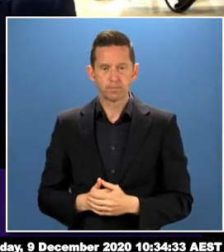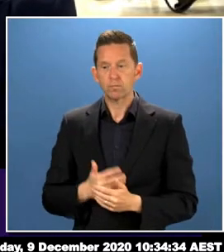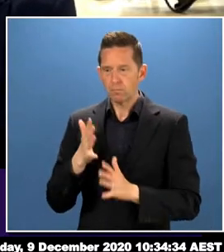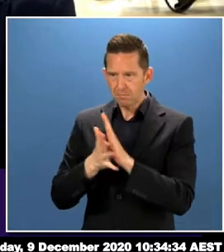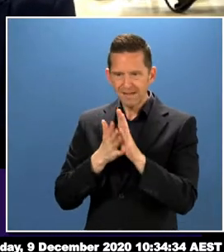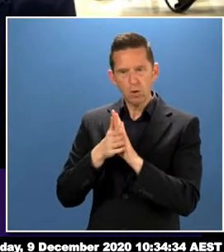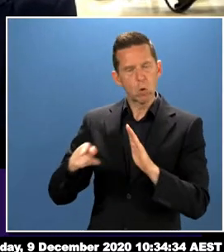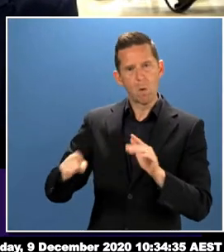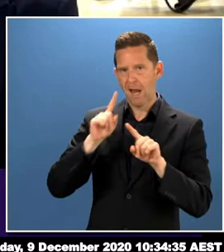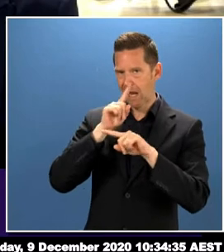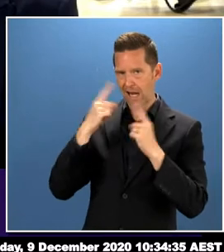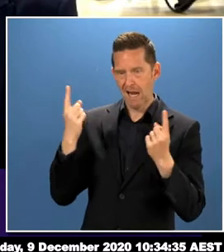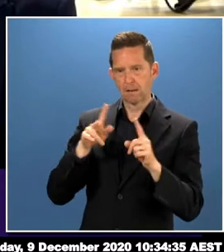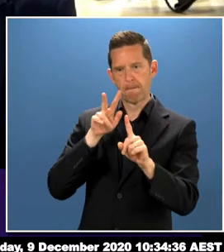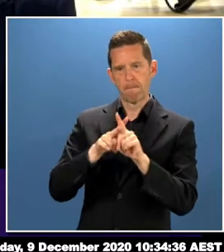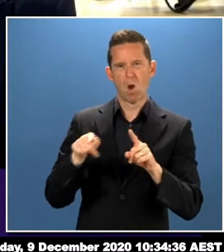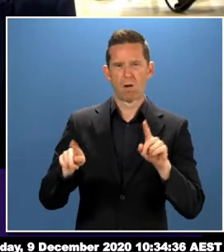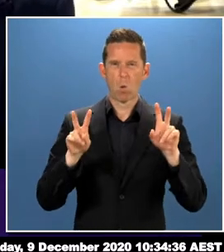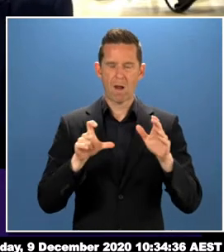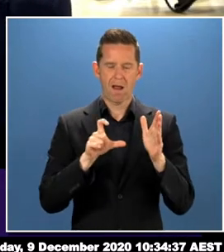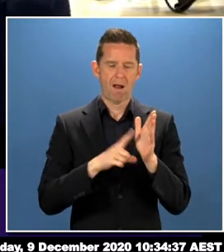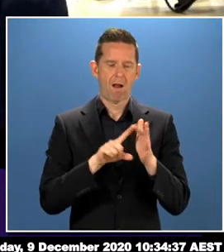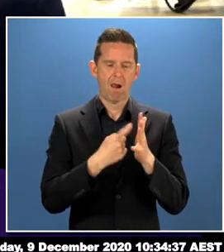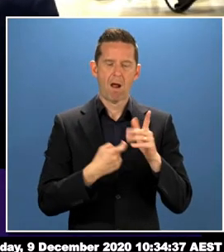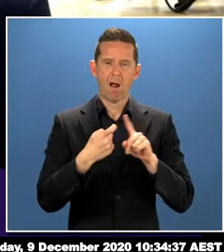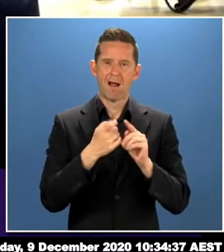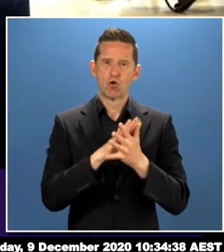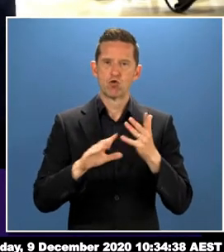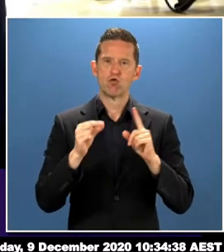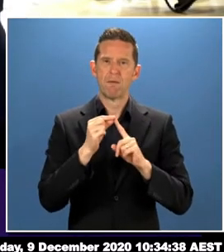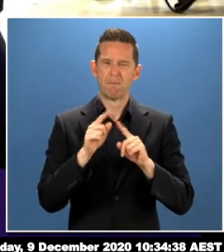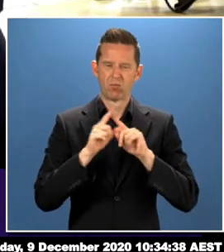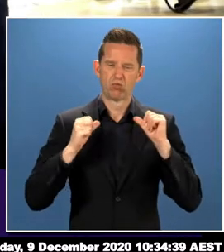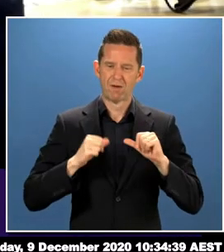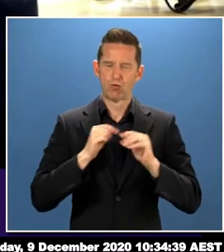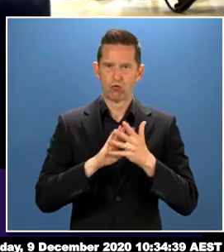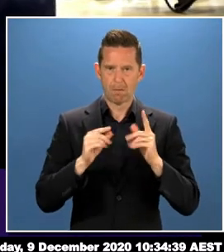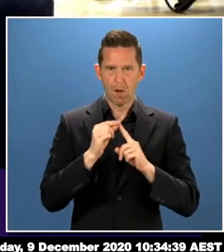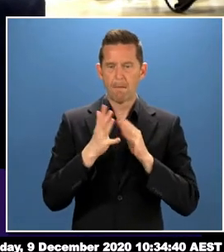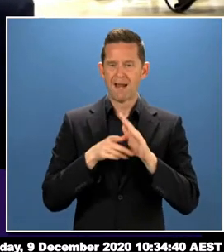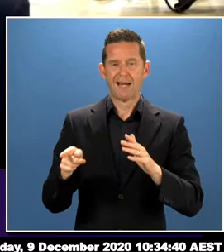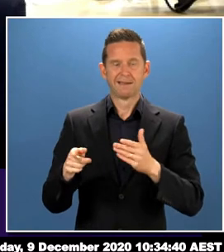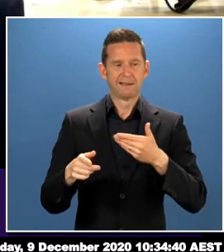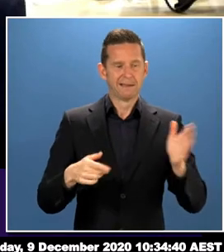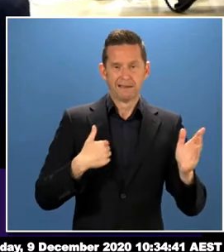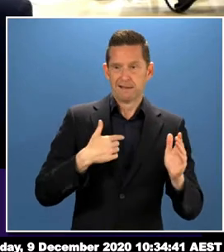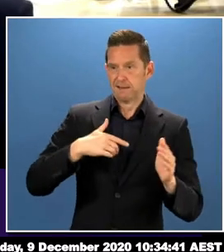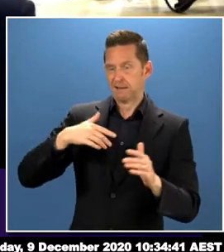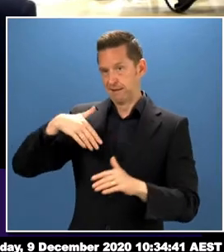path of applying for a clerkship, you had to look for other opportunities, is that right? Yes. Yes.